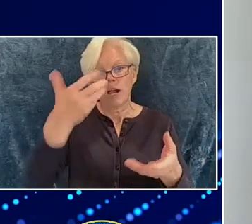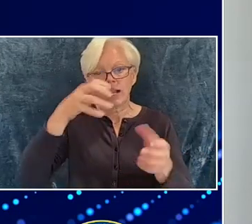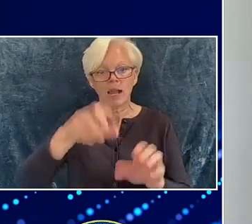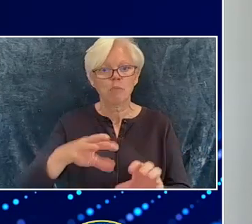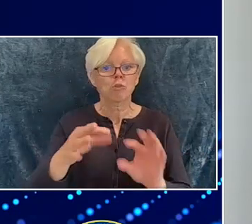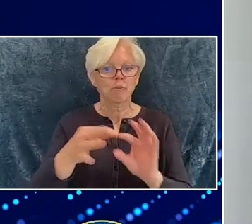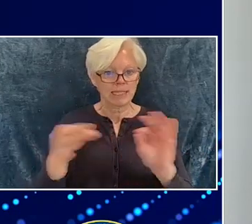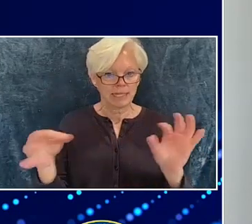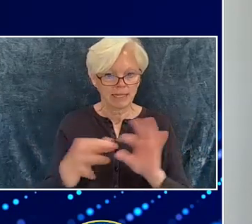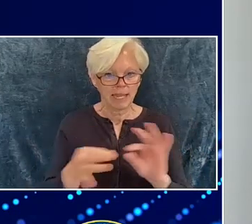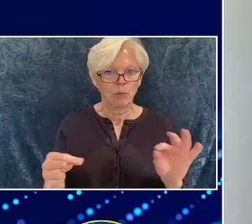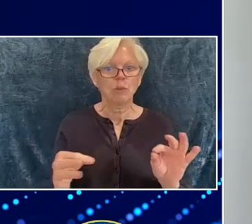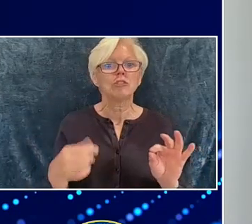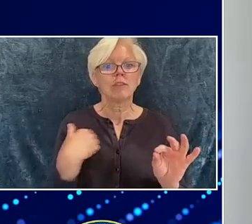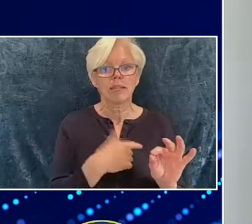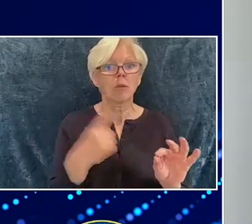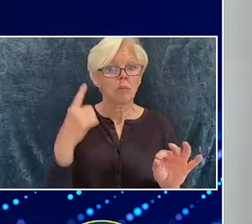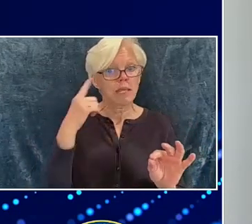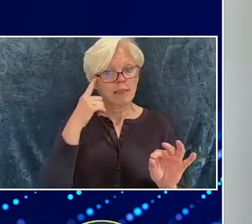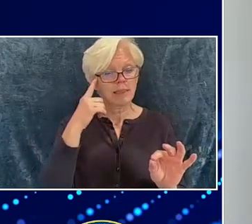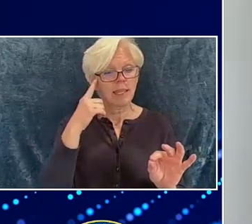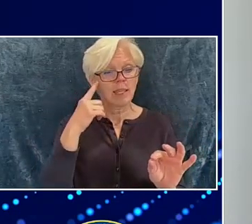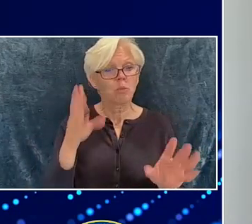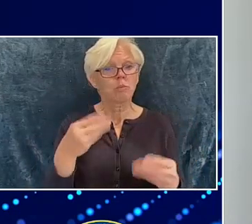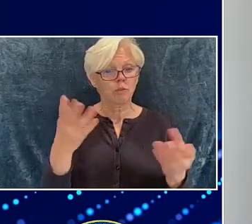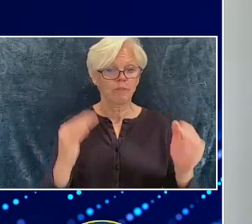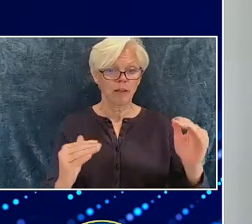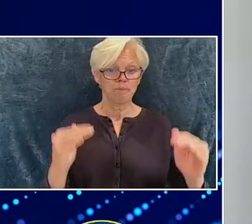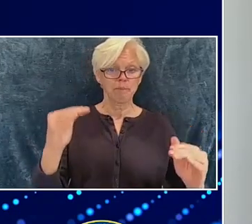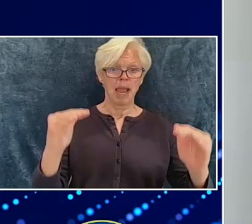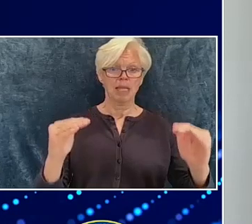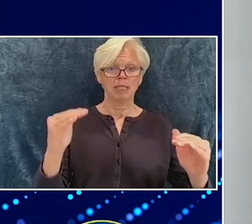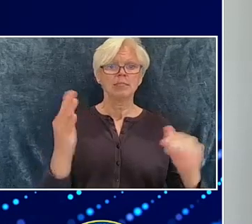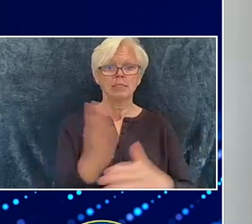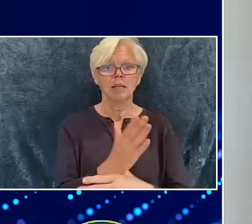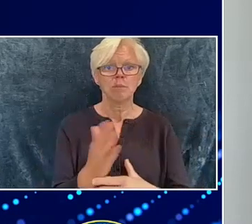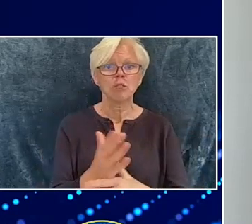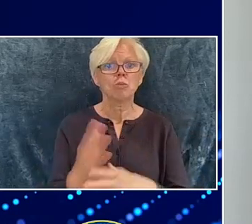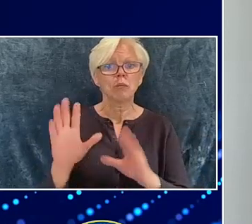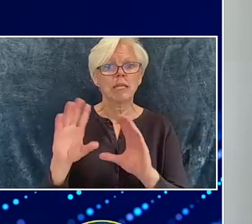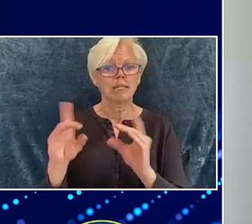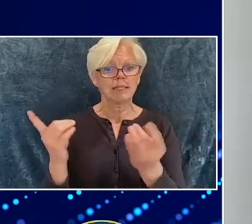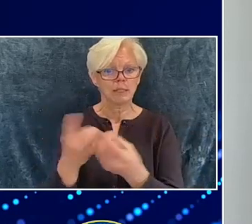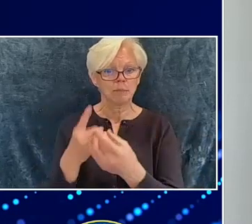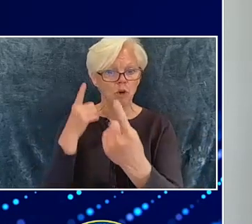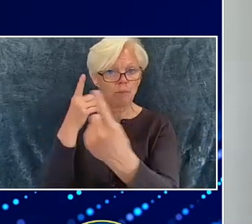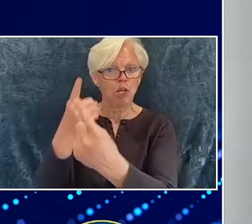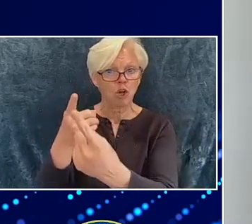that we think strikes a balance between the Department's goal of ensuring that